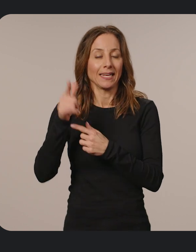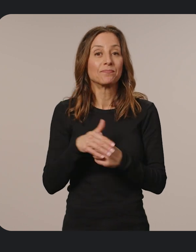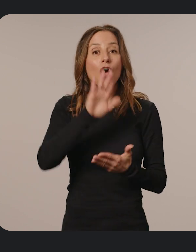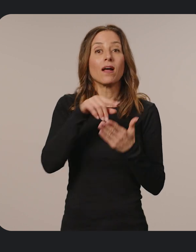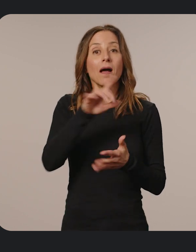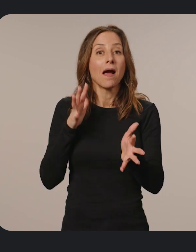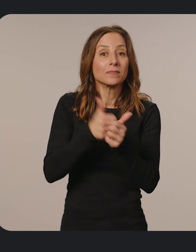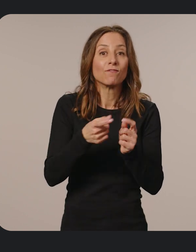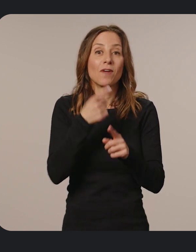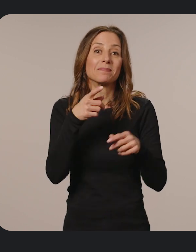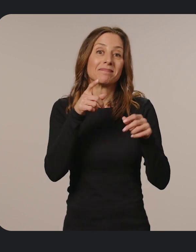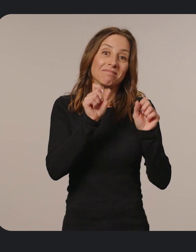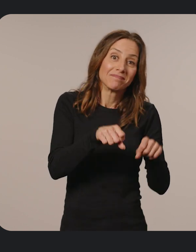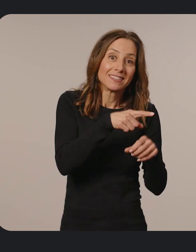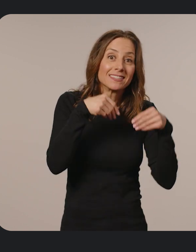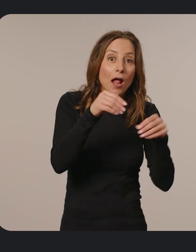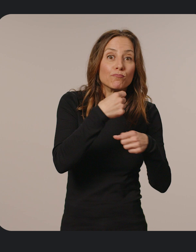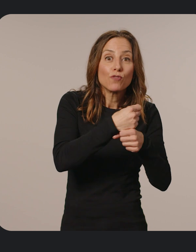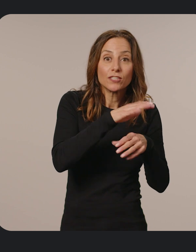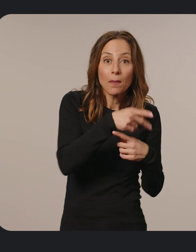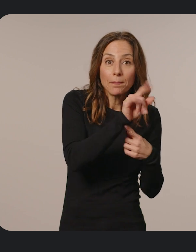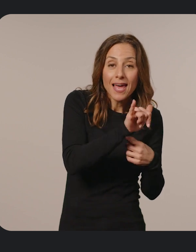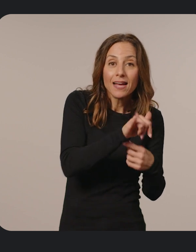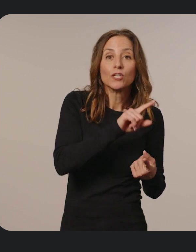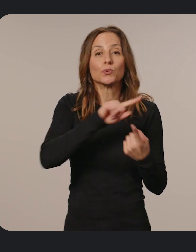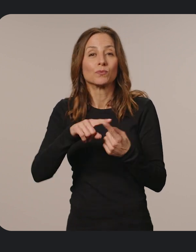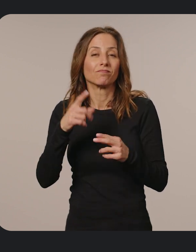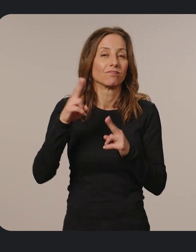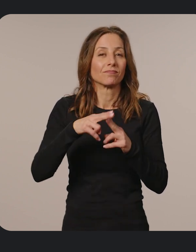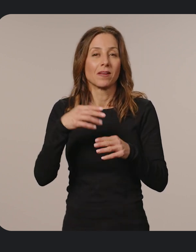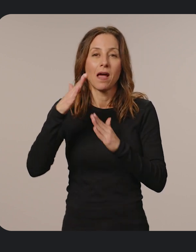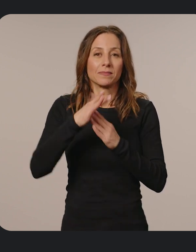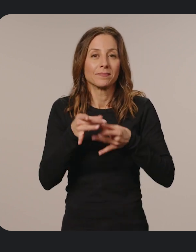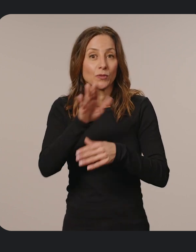All of these updates, from enabling you to sell products on Play to optimizing your business with experiments